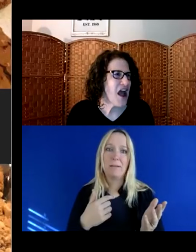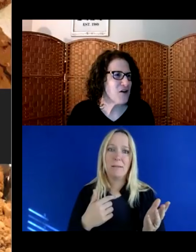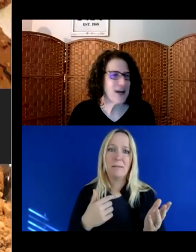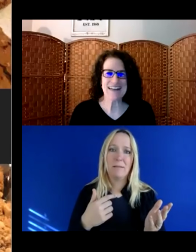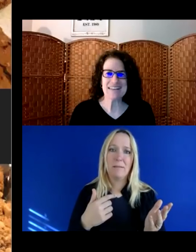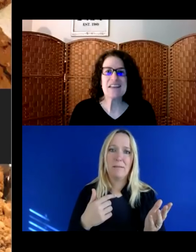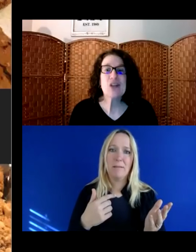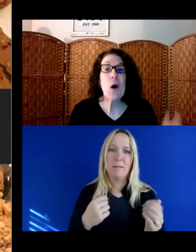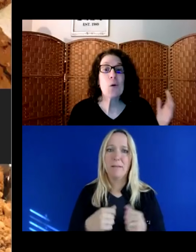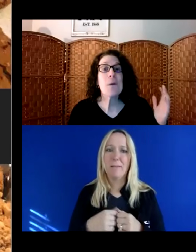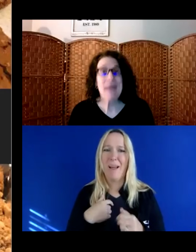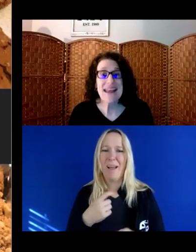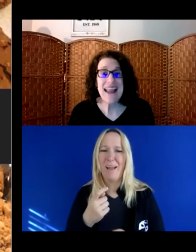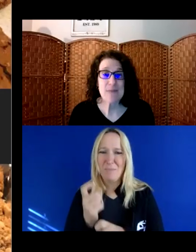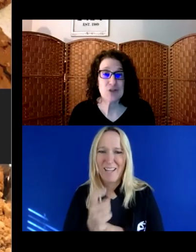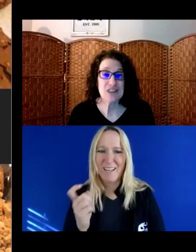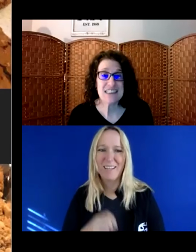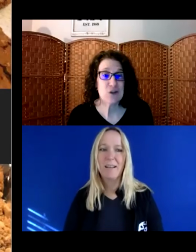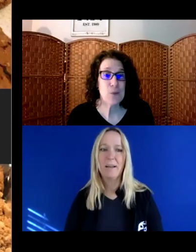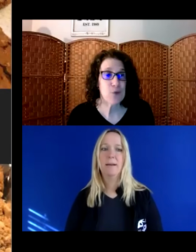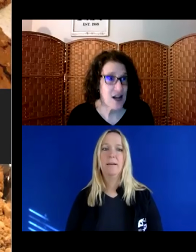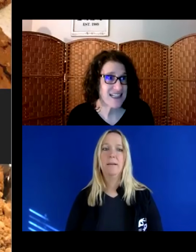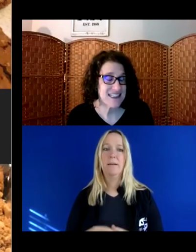Alright. So, bake captions into your processes.